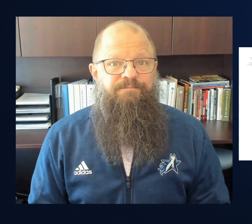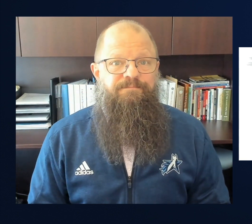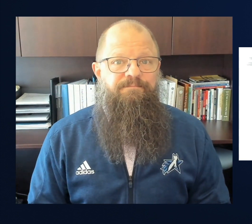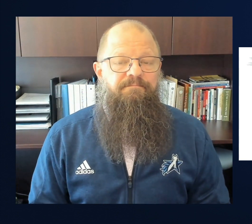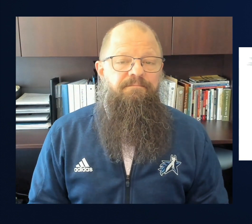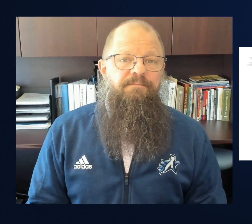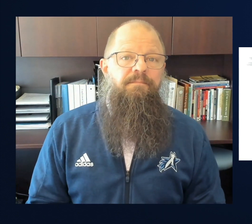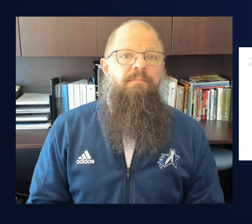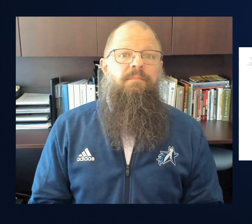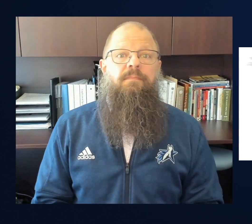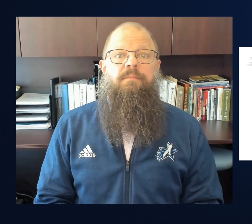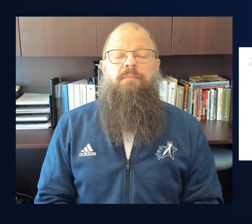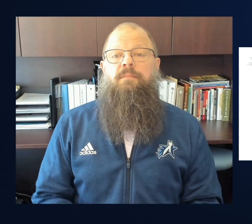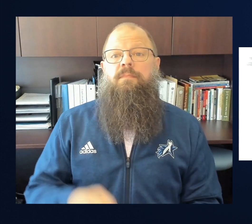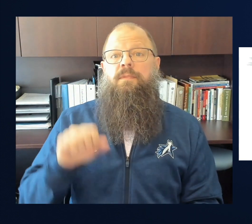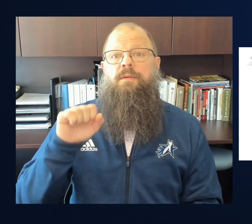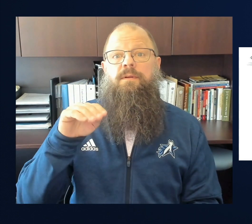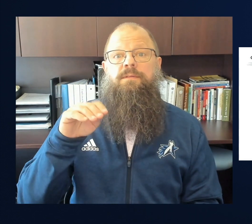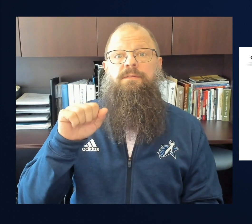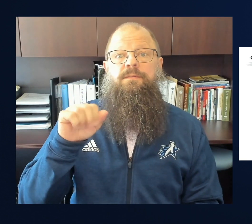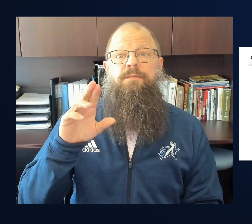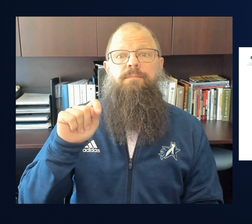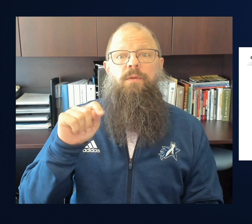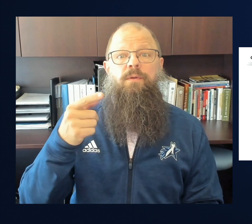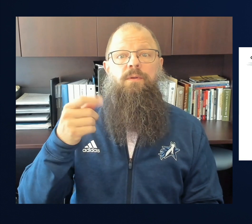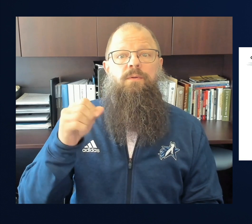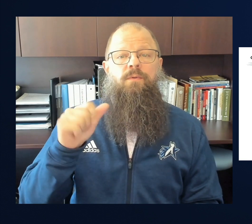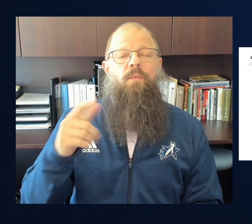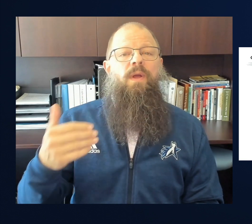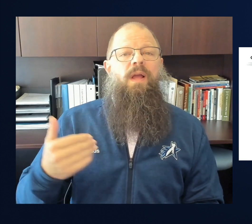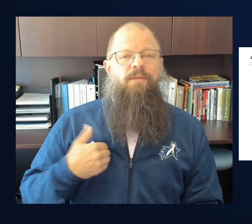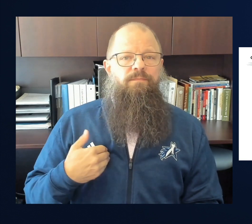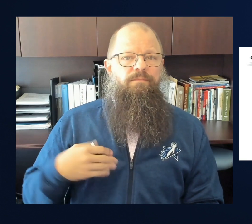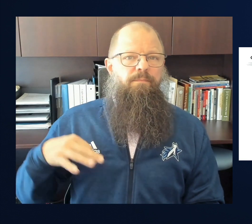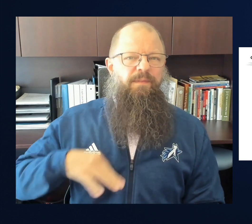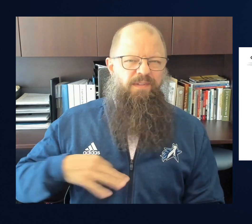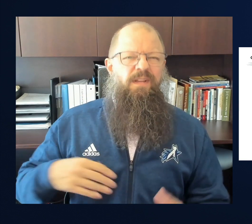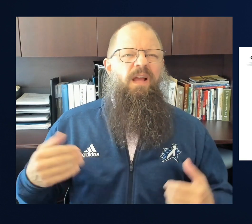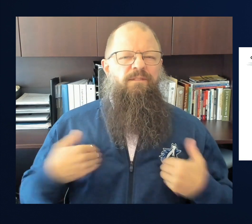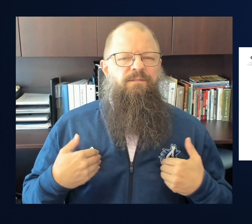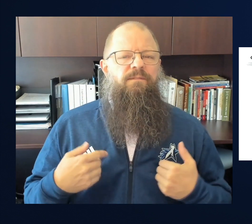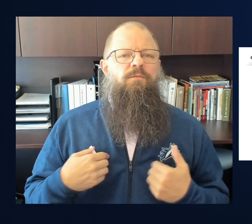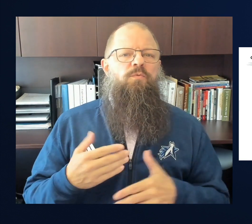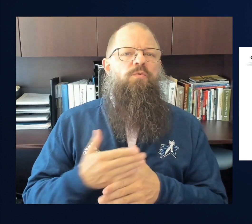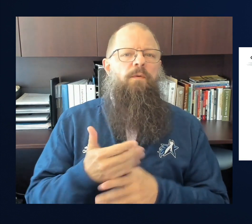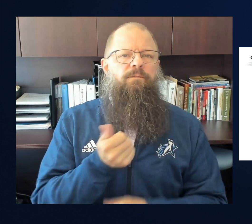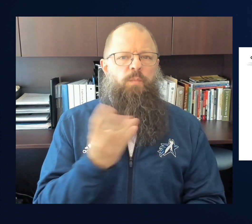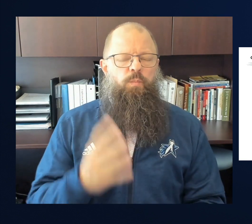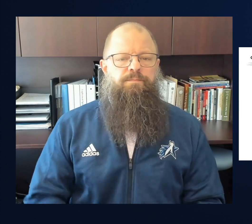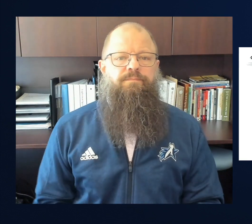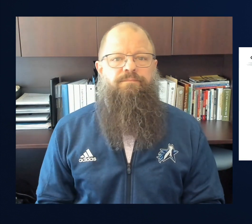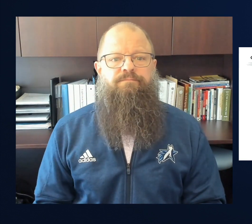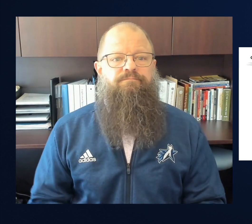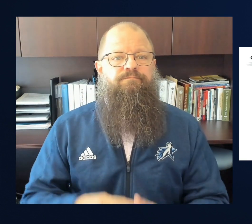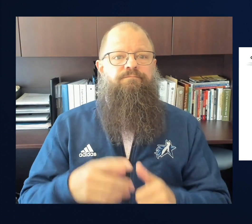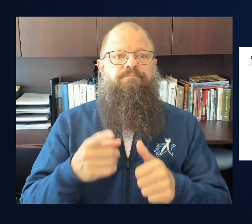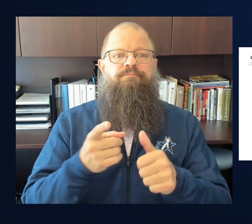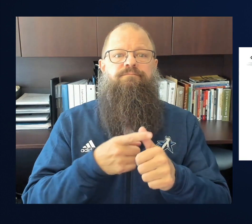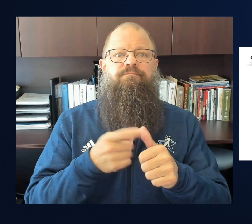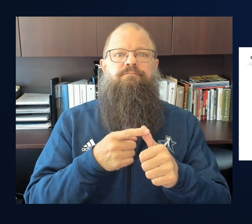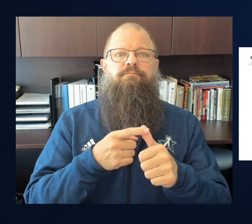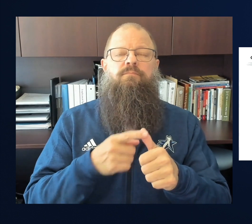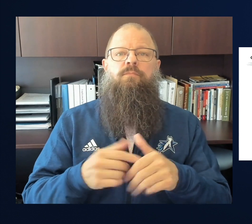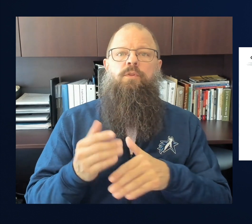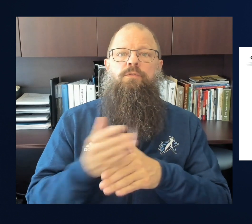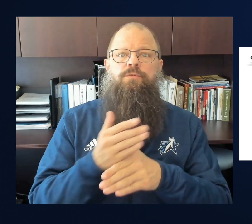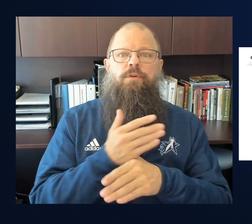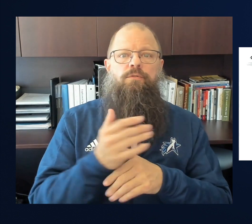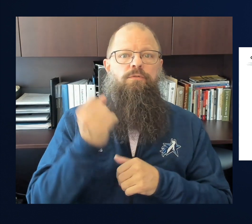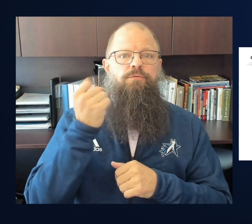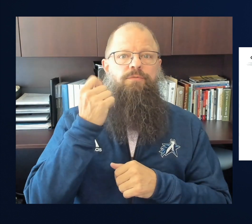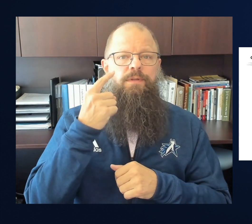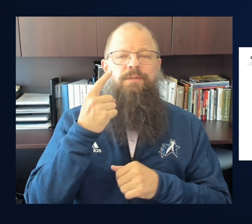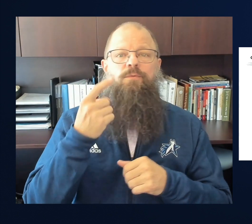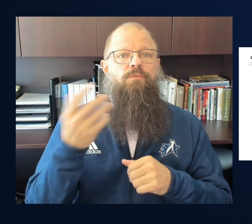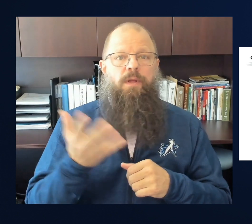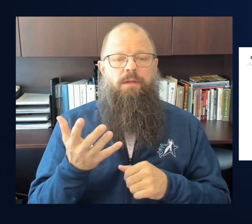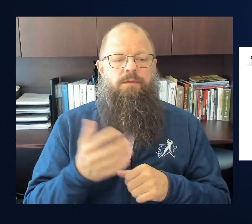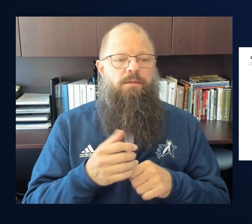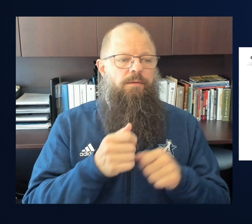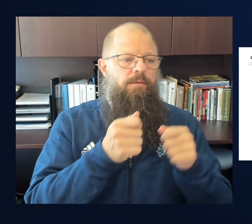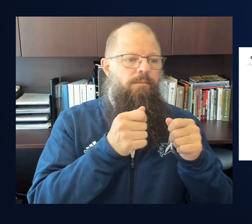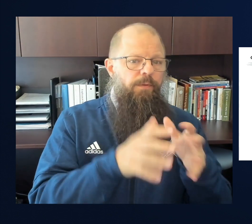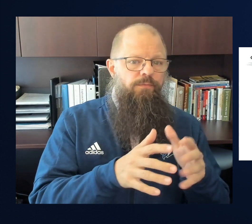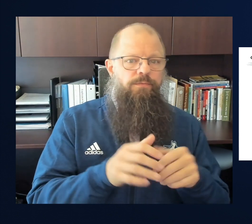attainment. SMART goals have numerous benefits and I'll share a few of them. The first one